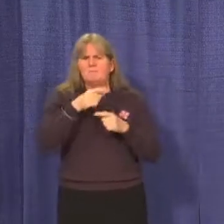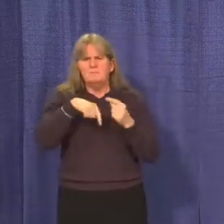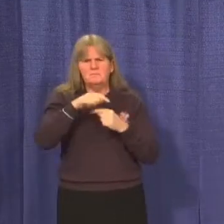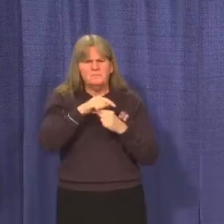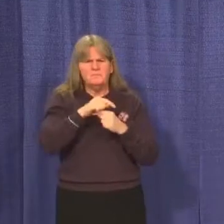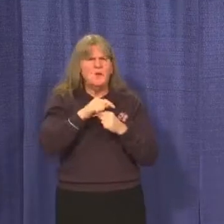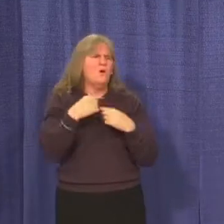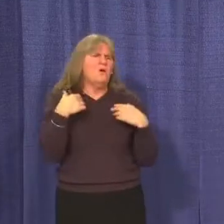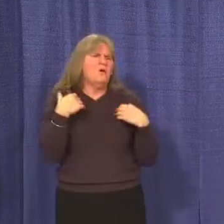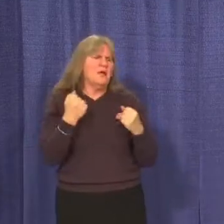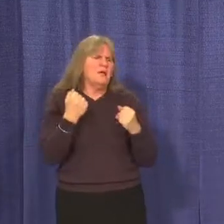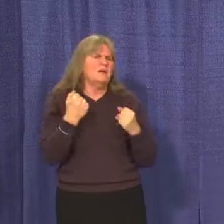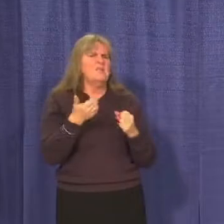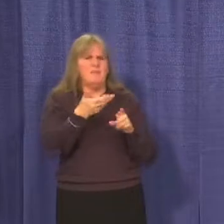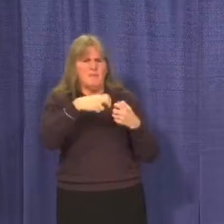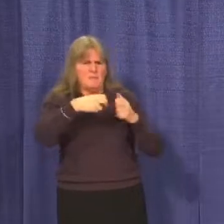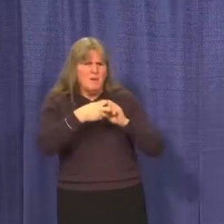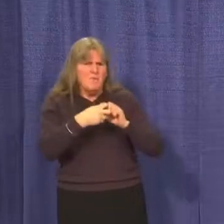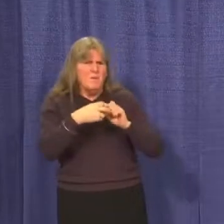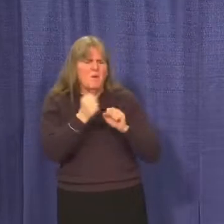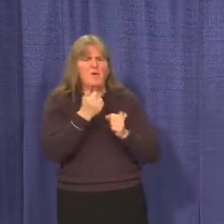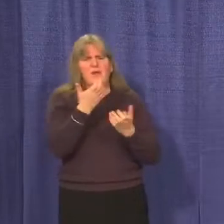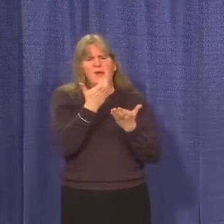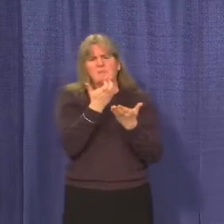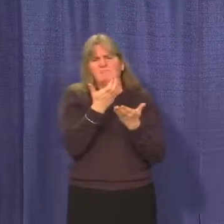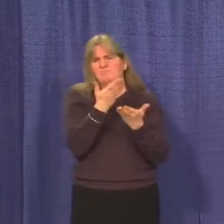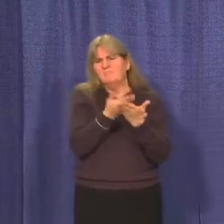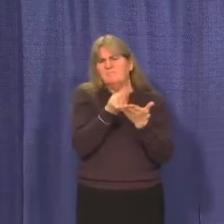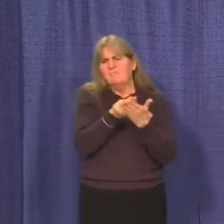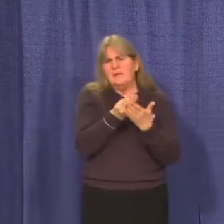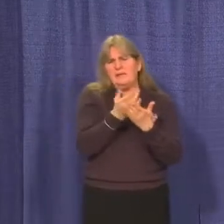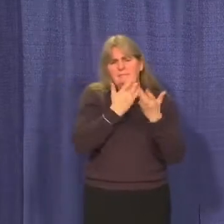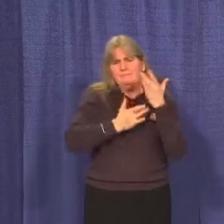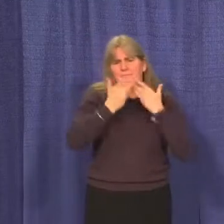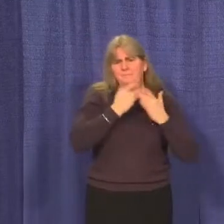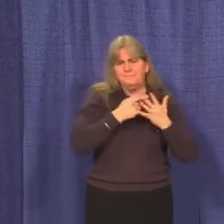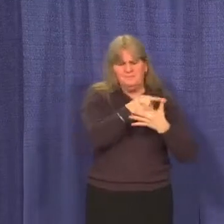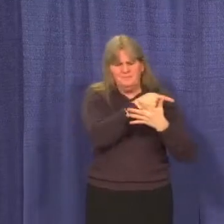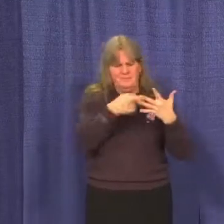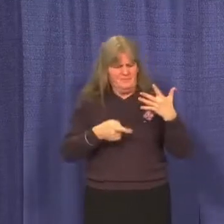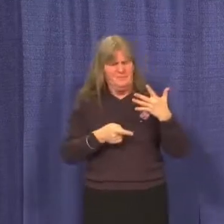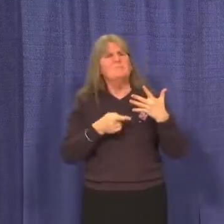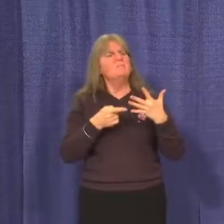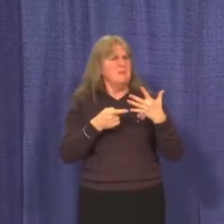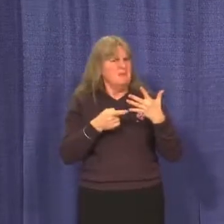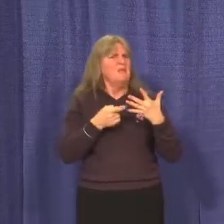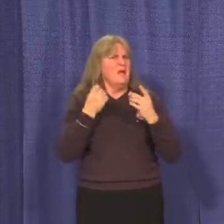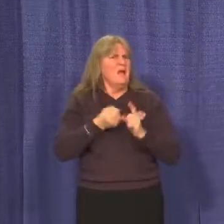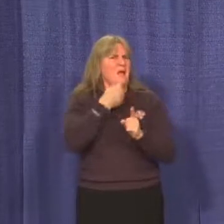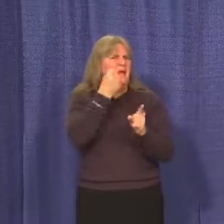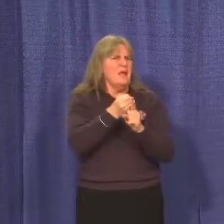of health conditions or socioeconomic status. All of these factors heighten the likelihood of an